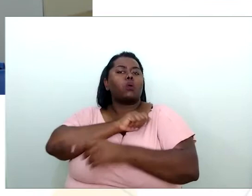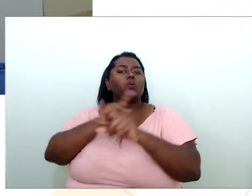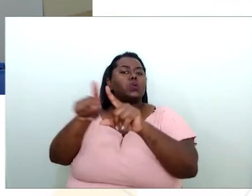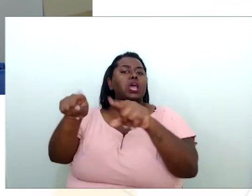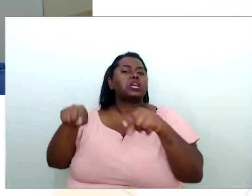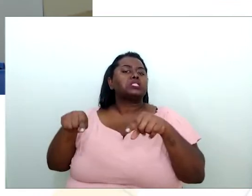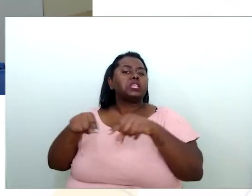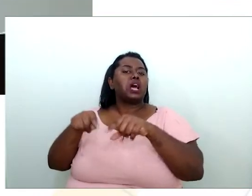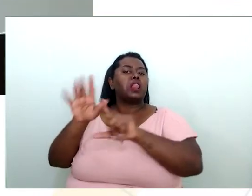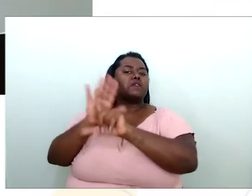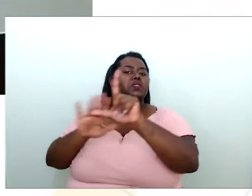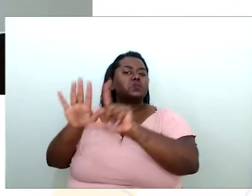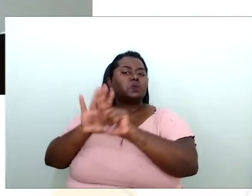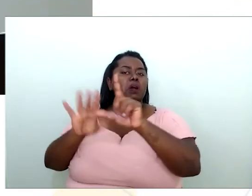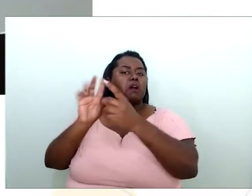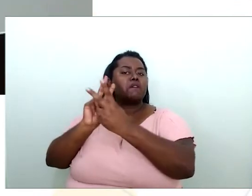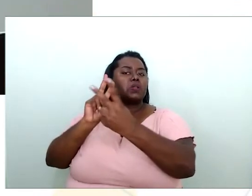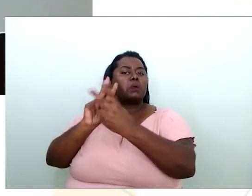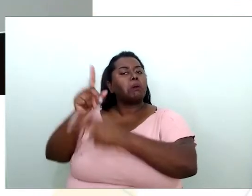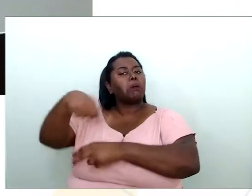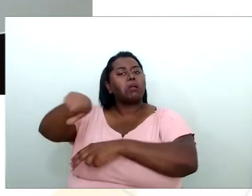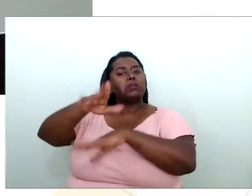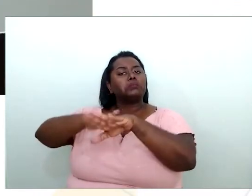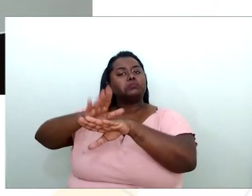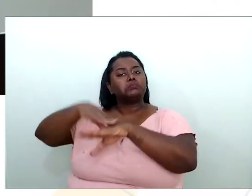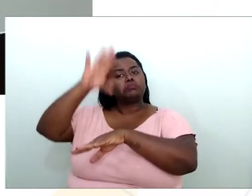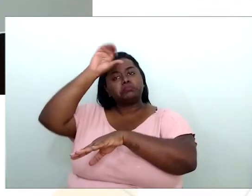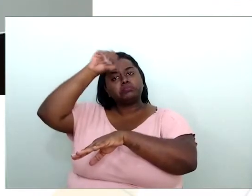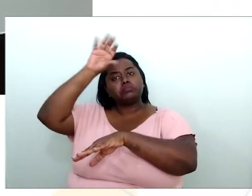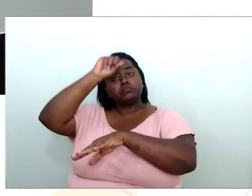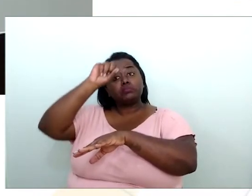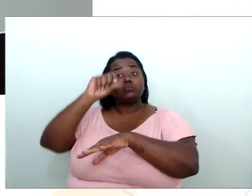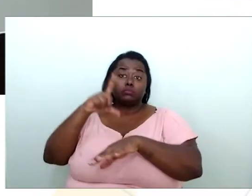classroom and they will learn by themselves and there are people who strongly